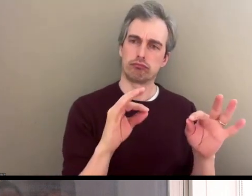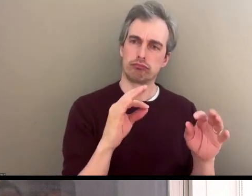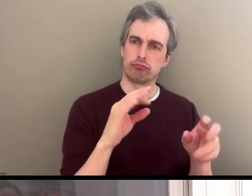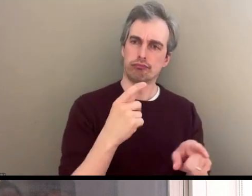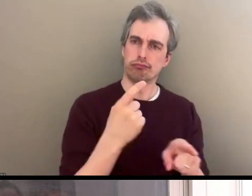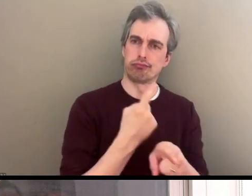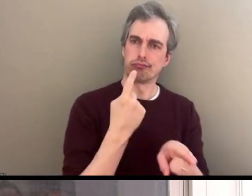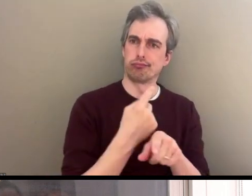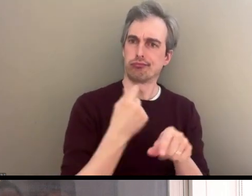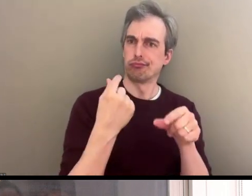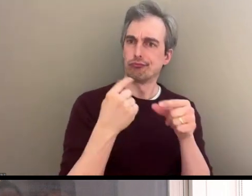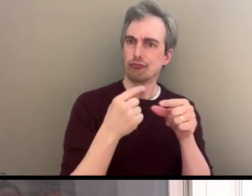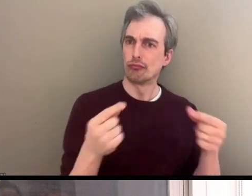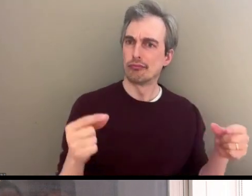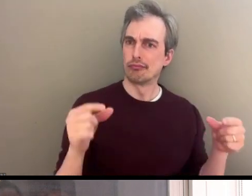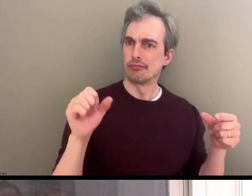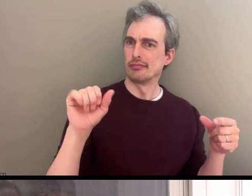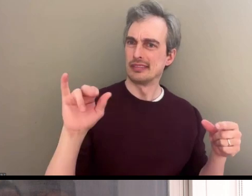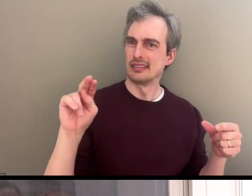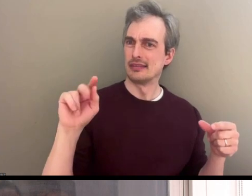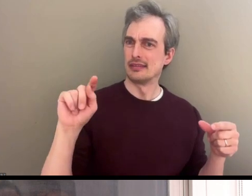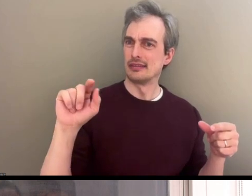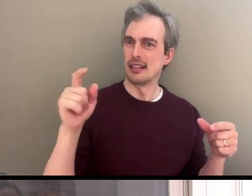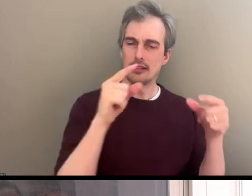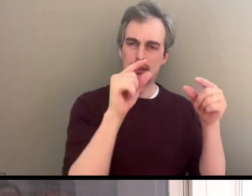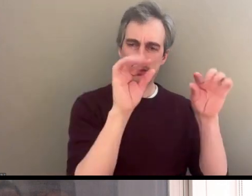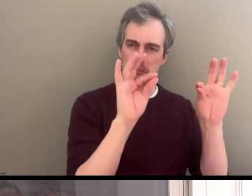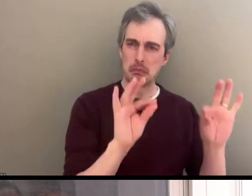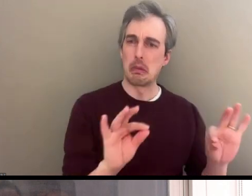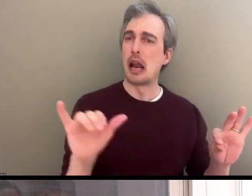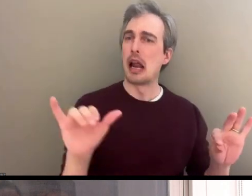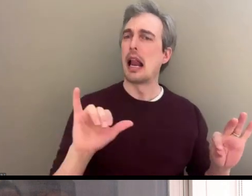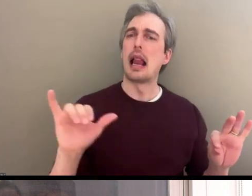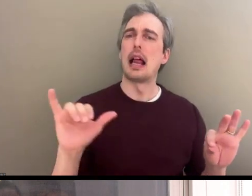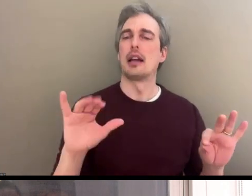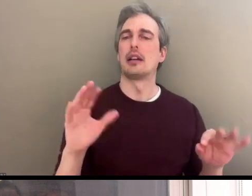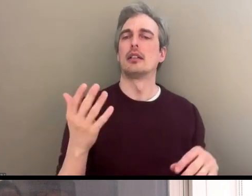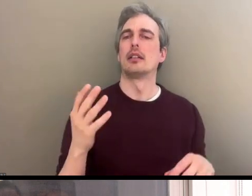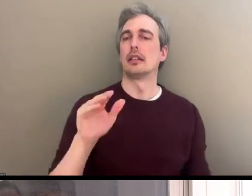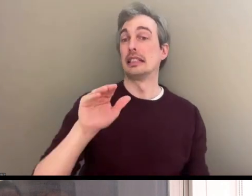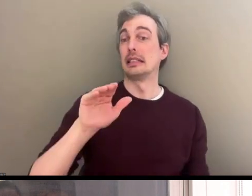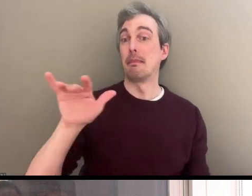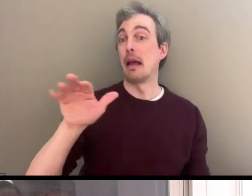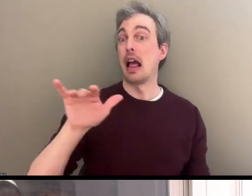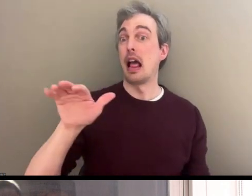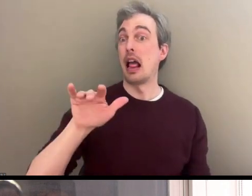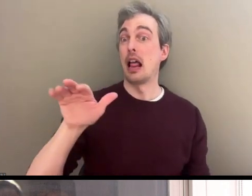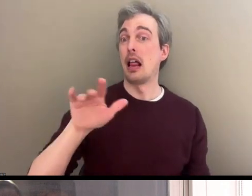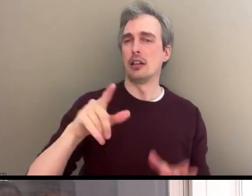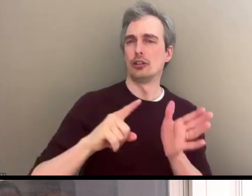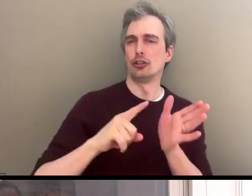So if you think of it like a spell checker for your code, it helps you figure out what happens as you write the code.